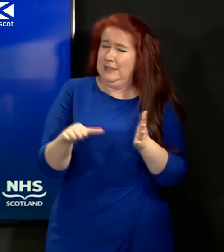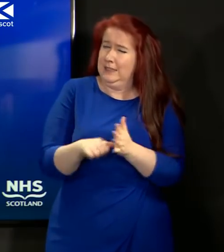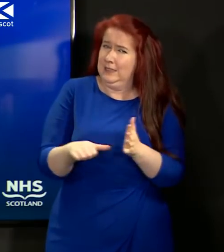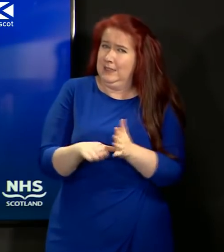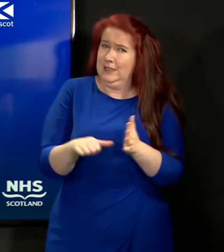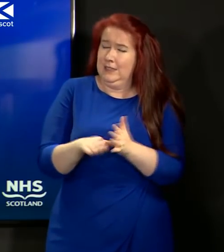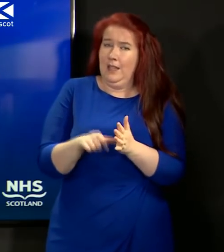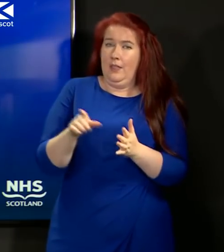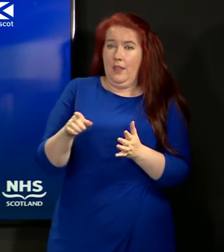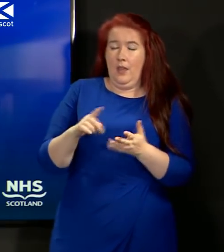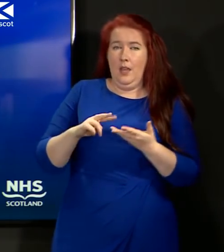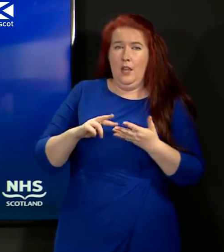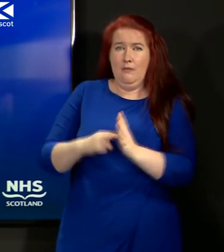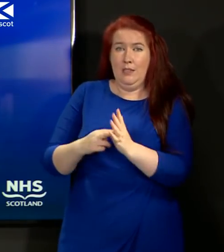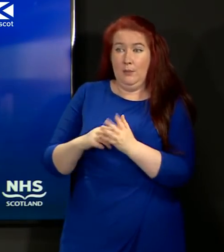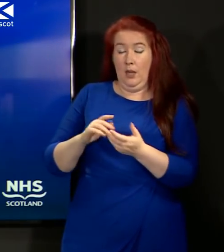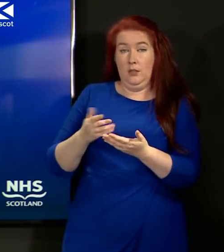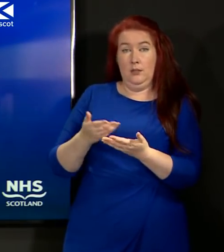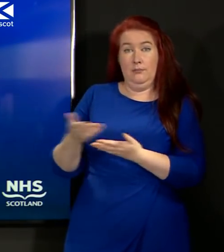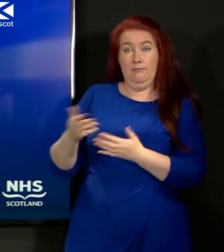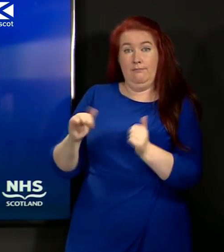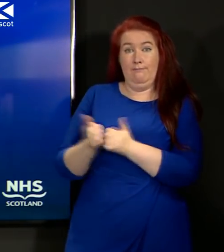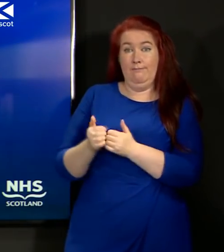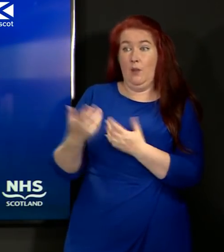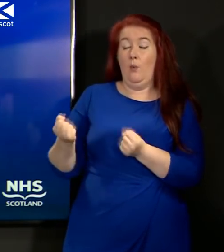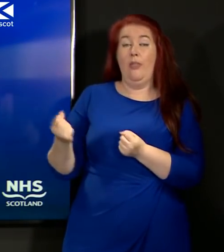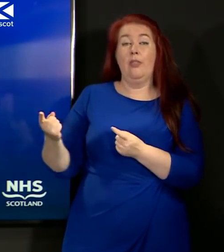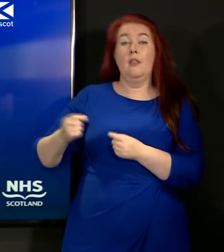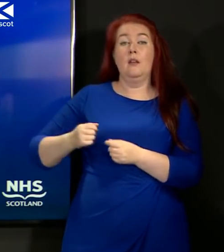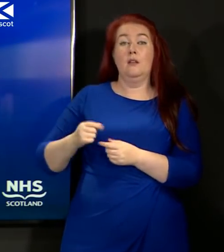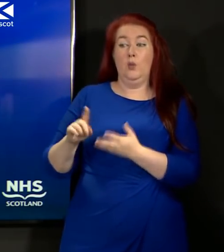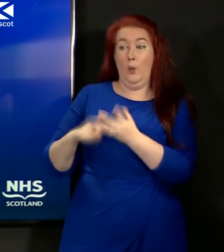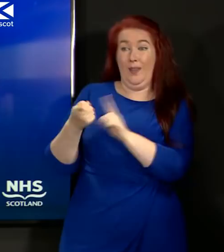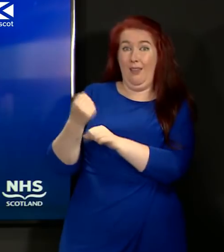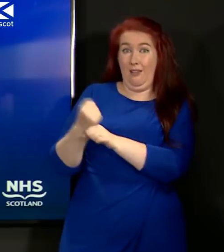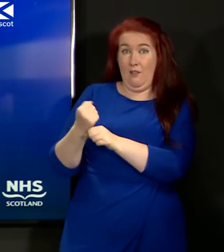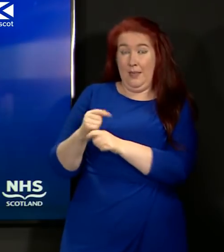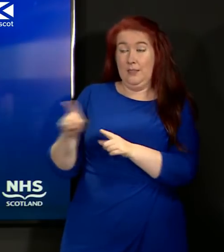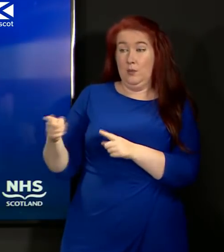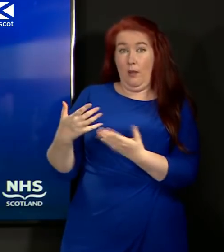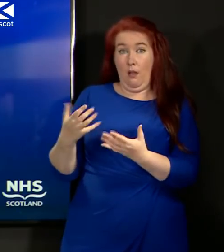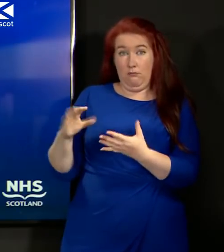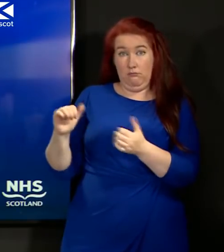that currently Scotland has is being challenged by COVID. And we certainly think in a very